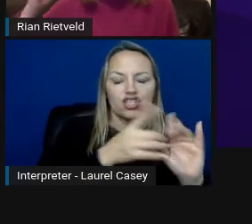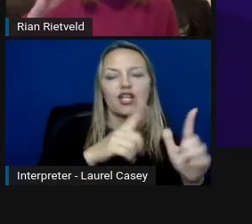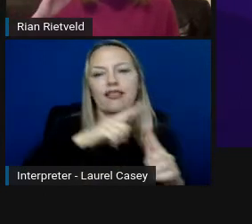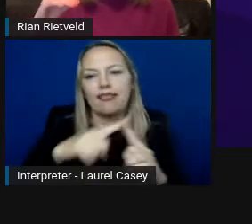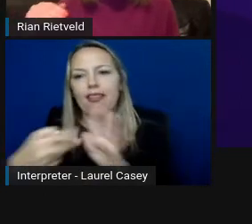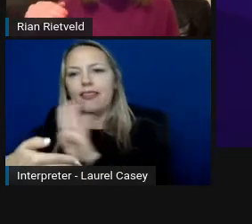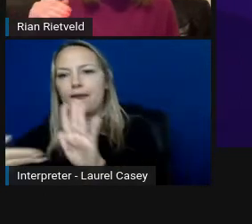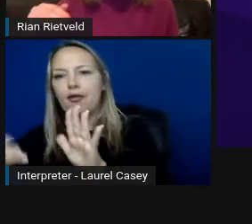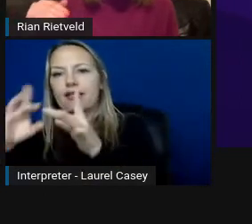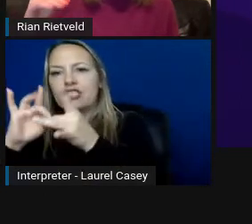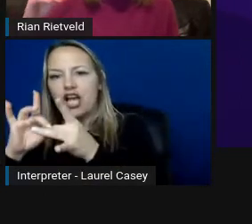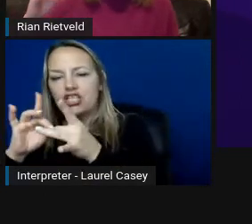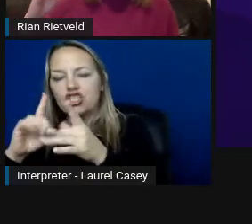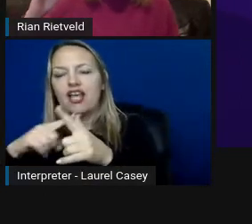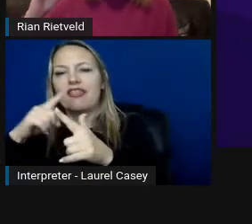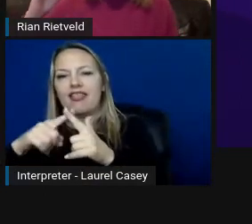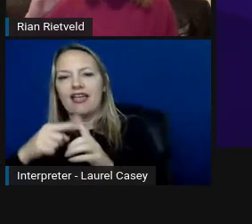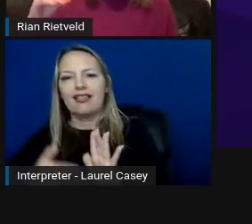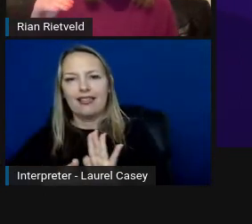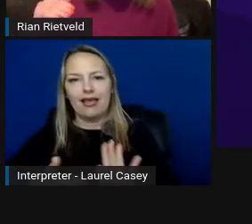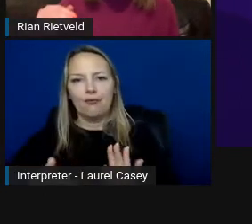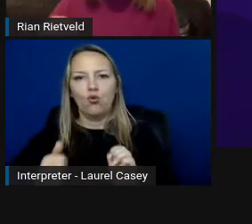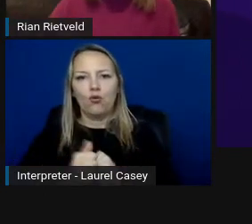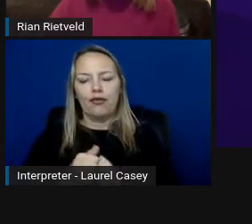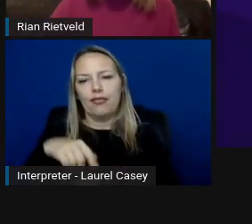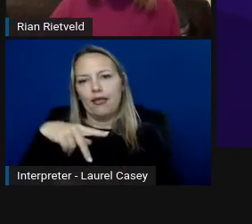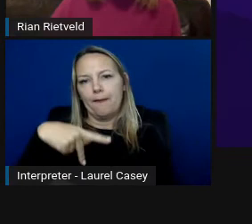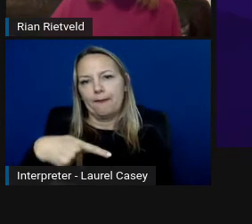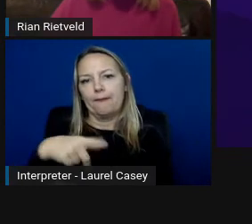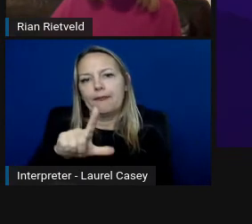and then a label with a placeholder. Let's see if that works.